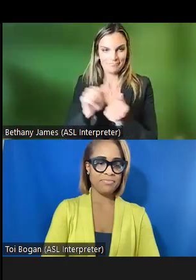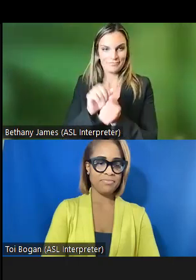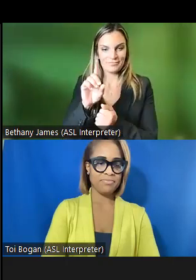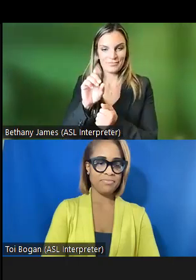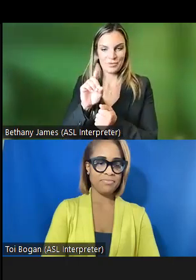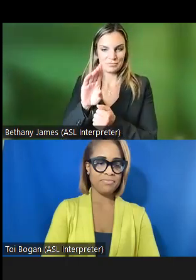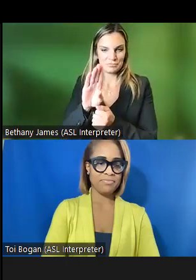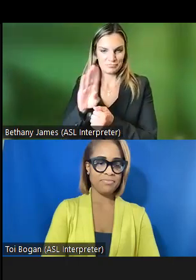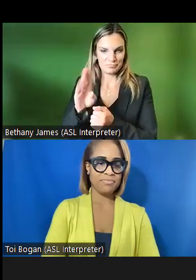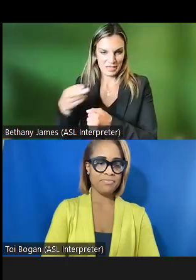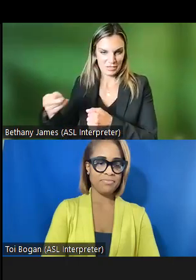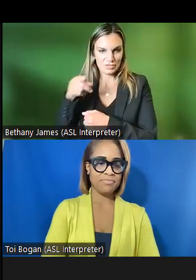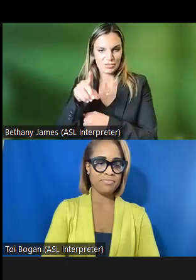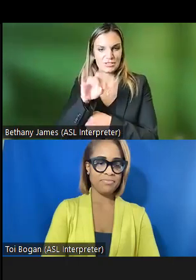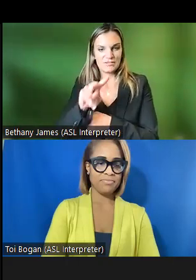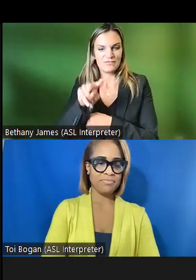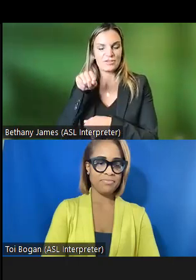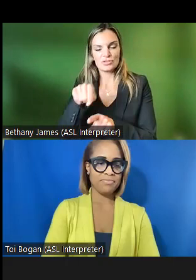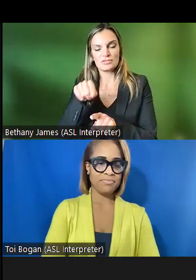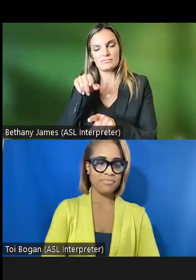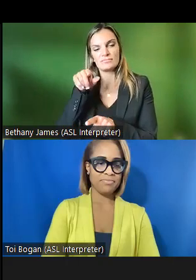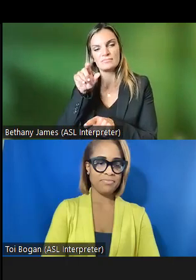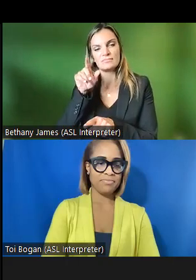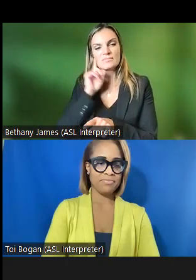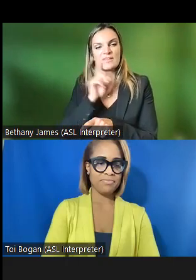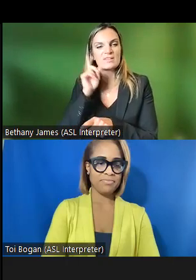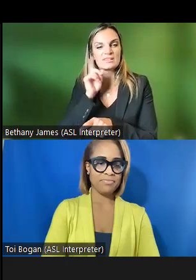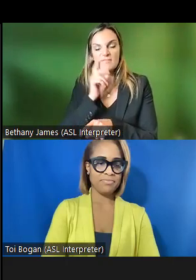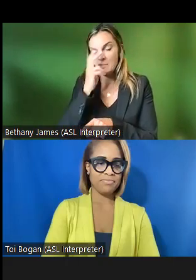and their Director will be talking more in depth about some of these things as well.